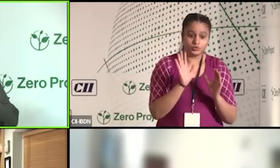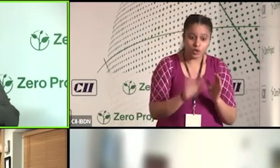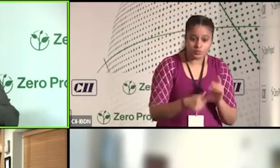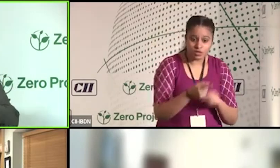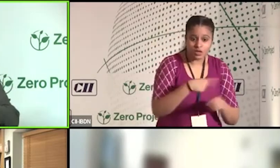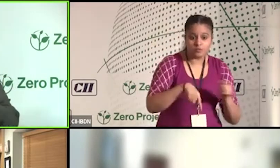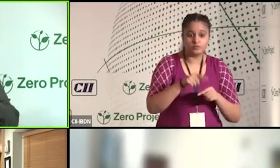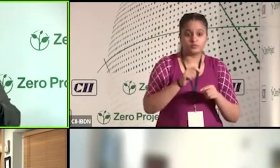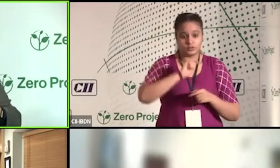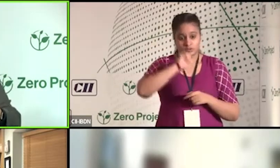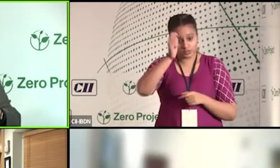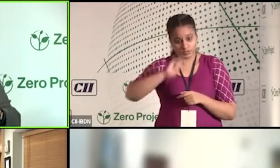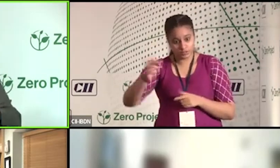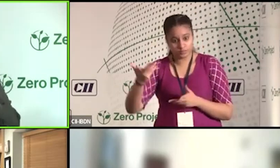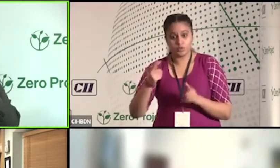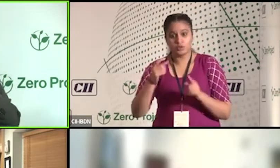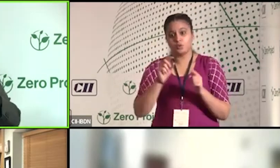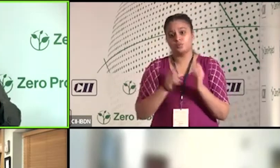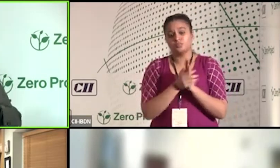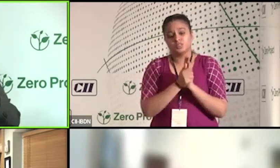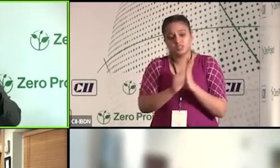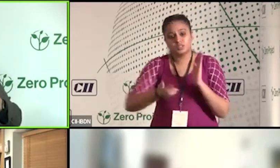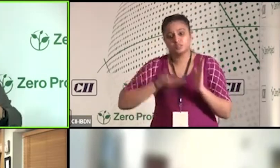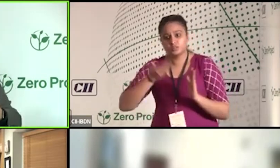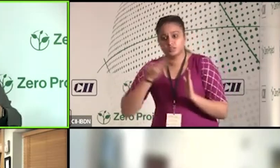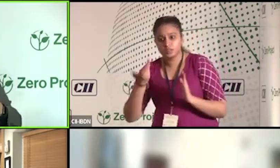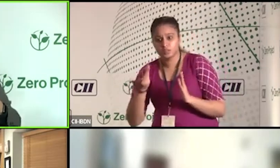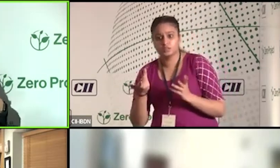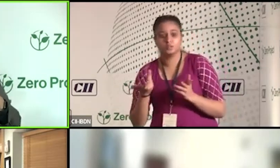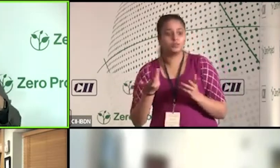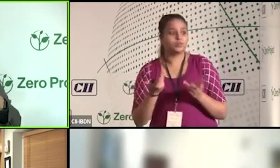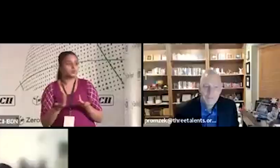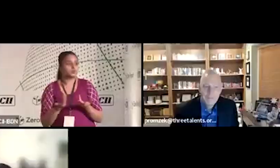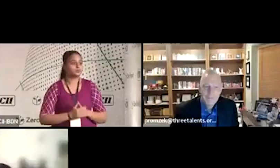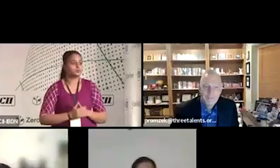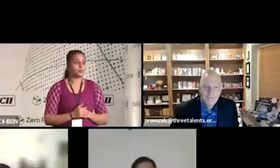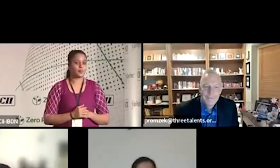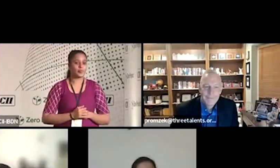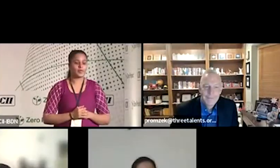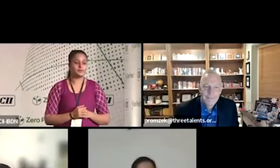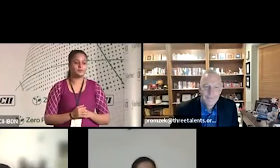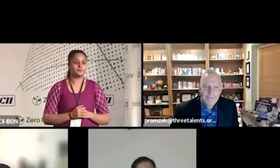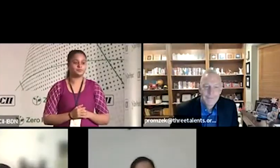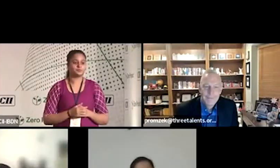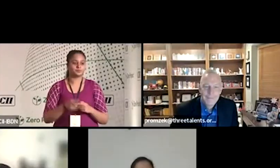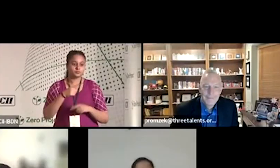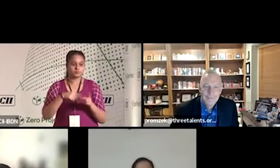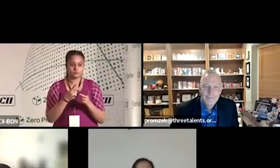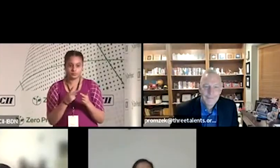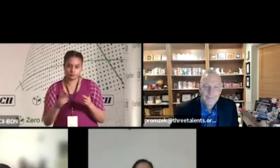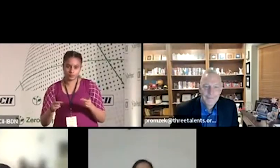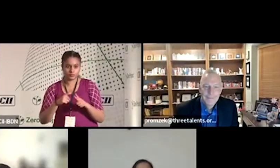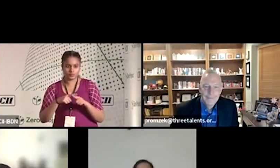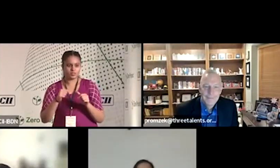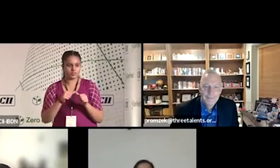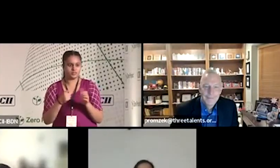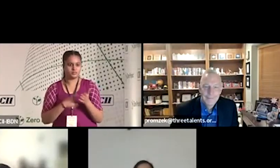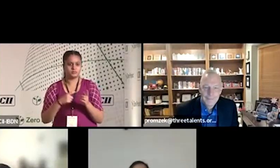from these types of vocational programs, they have the skills, the training, and there's not a track record of these employers